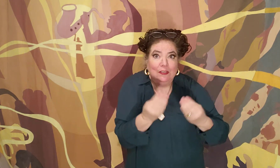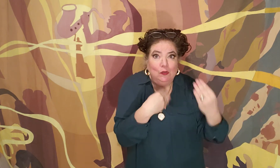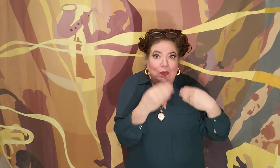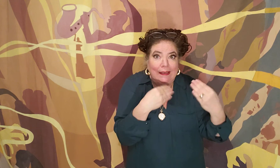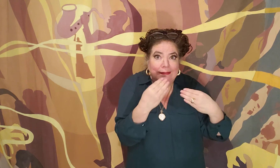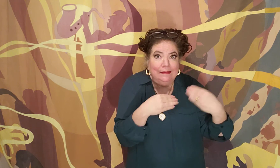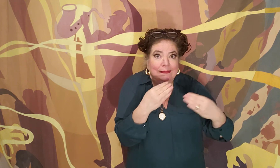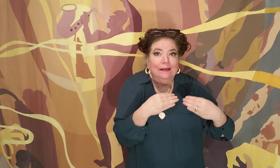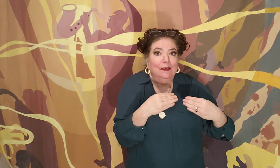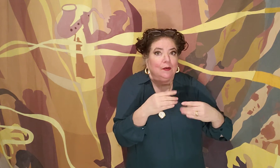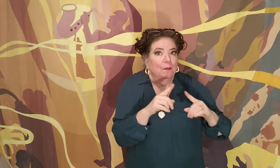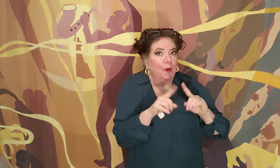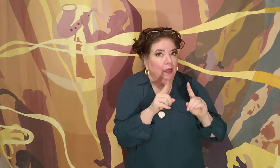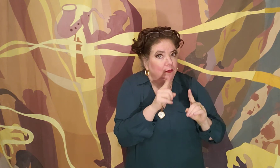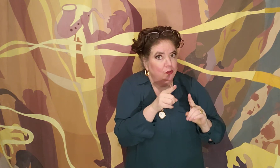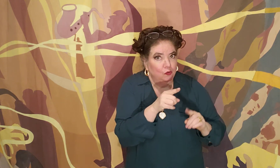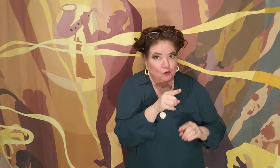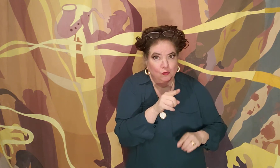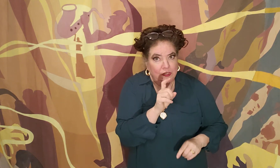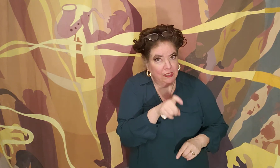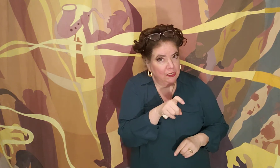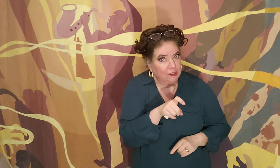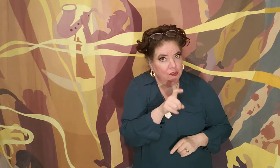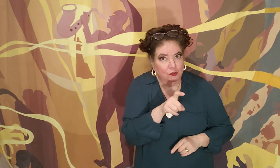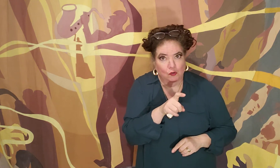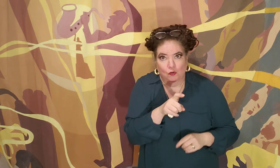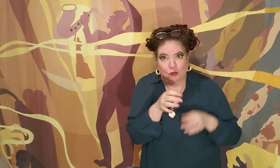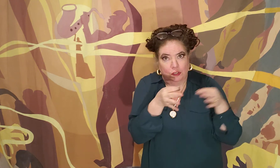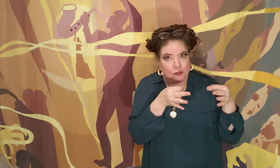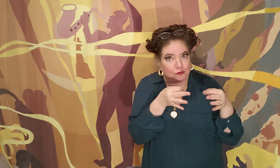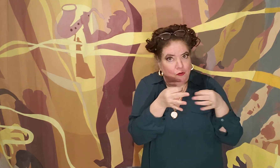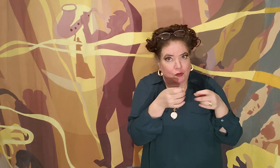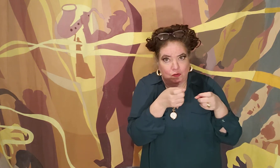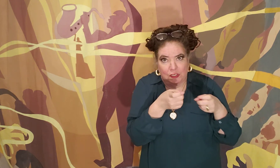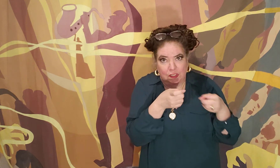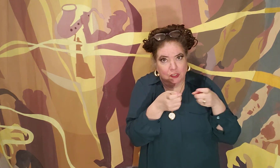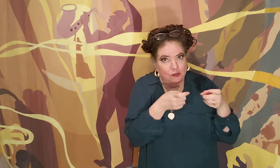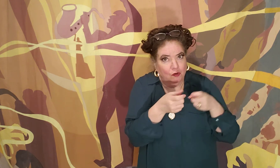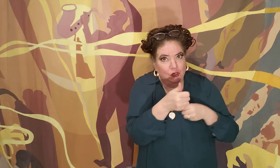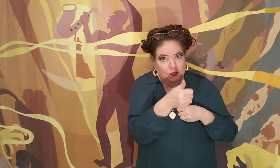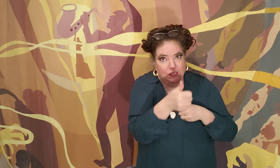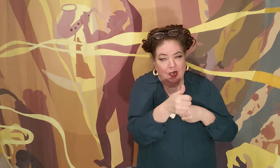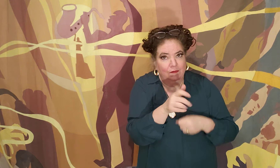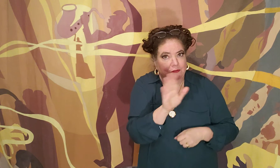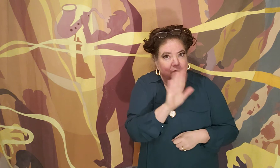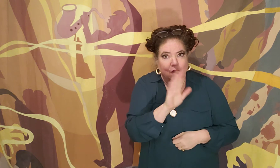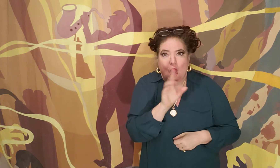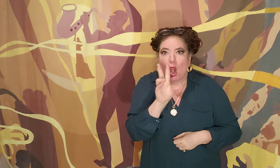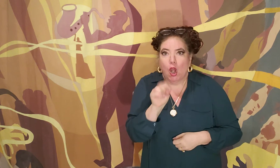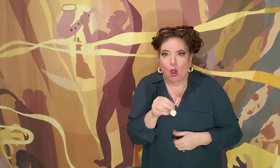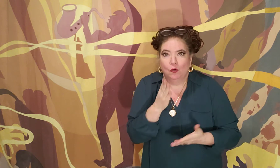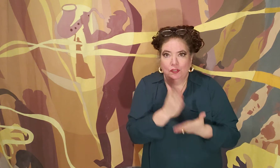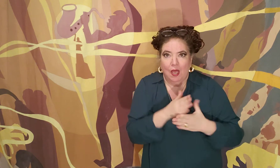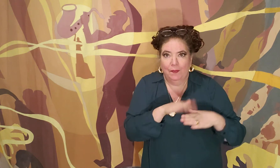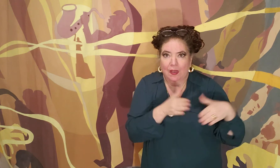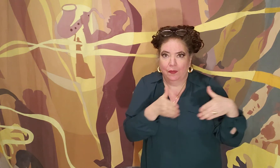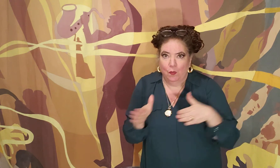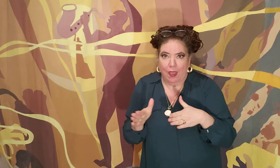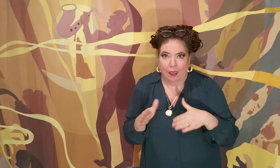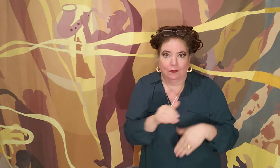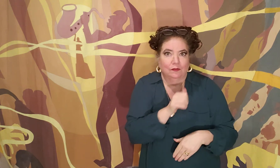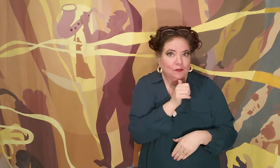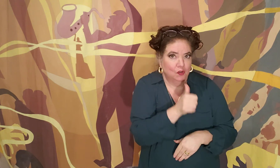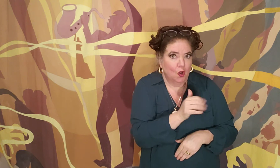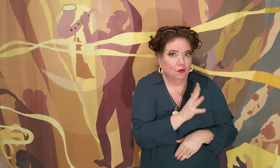to eat. But you need to control.. you need to control yourself. No stopping on the way. Don't